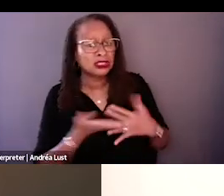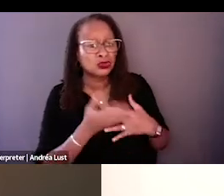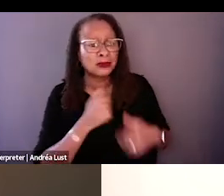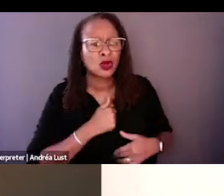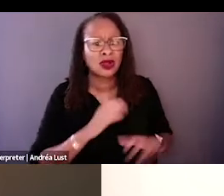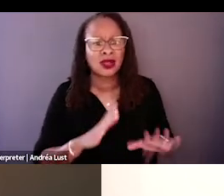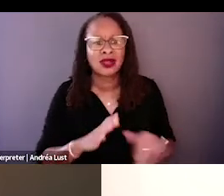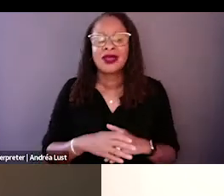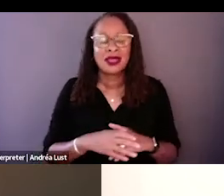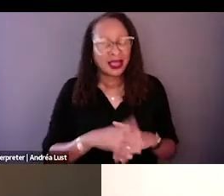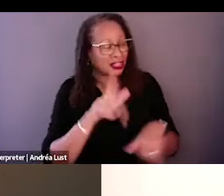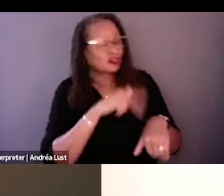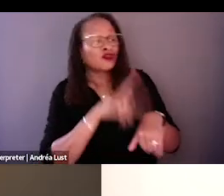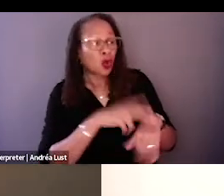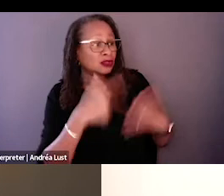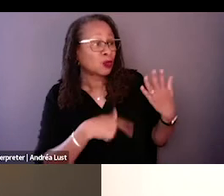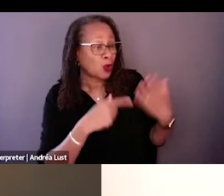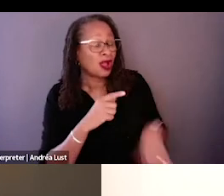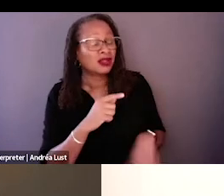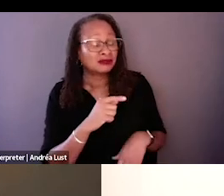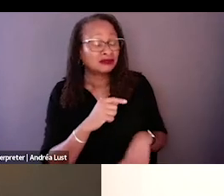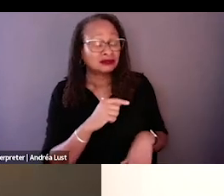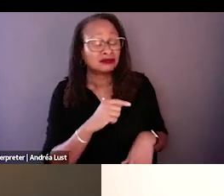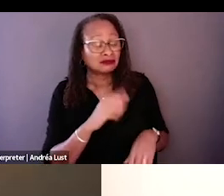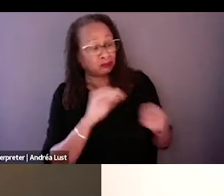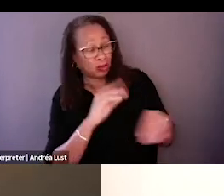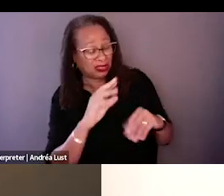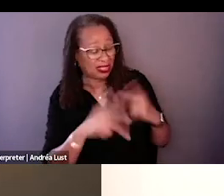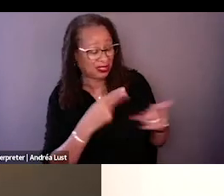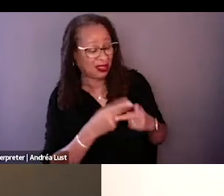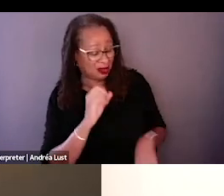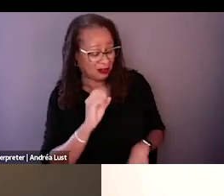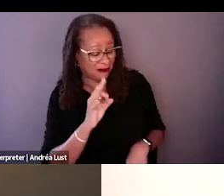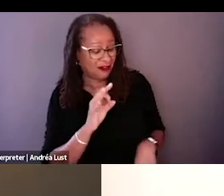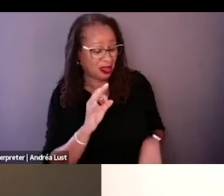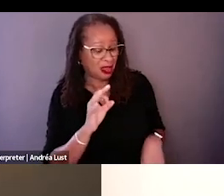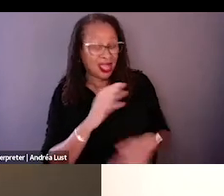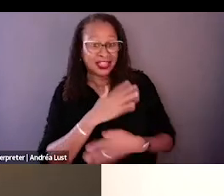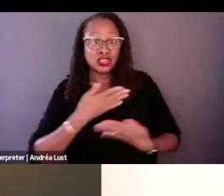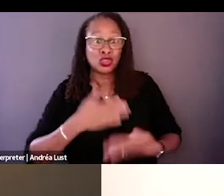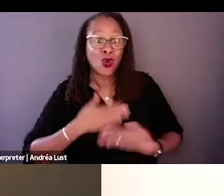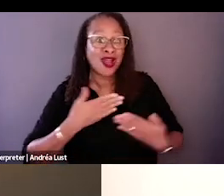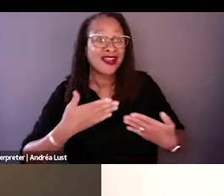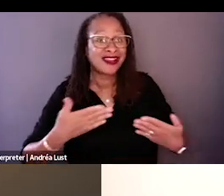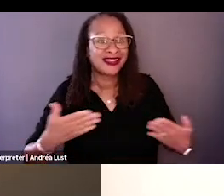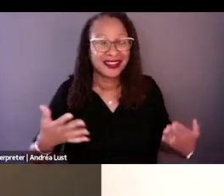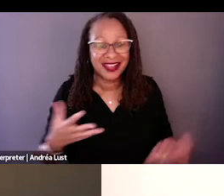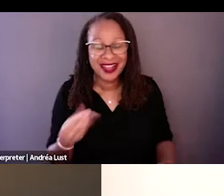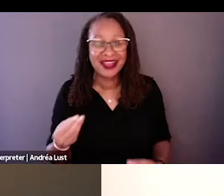That is a lot of pressure to images that at first sight look very -- you know, nice town.